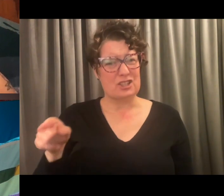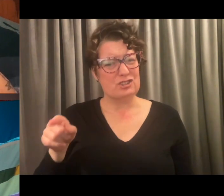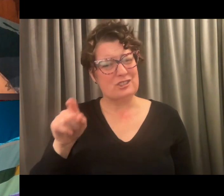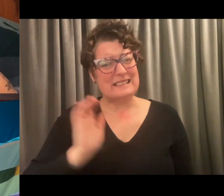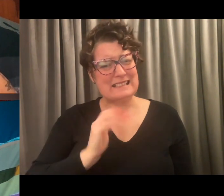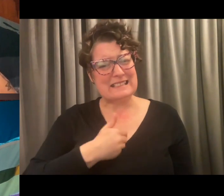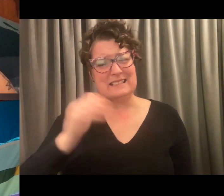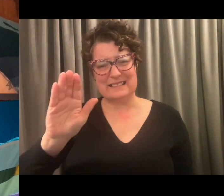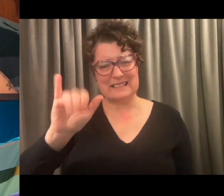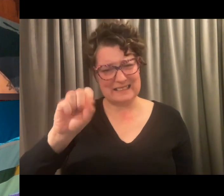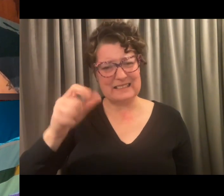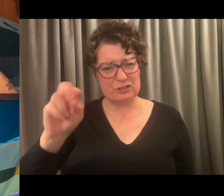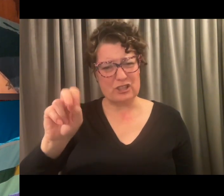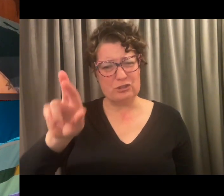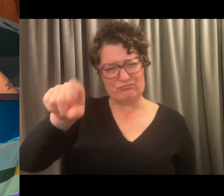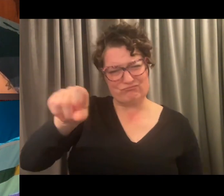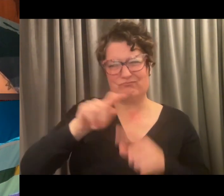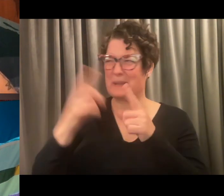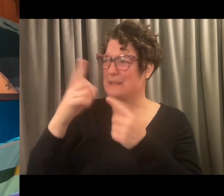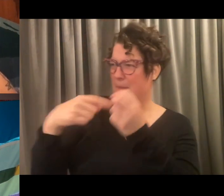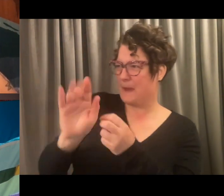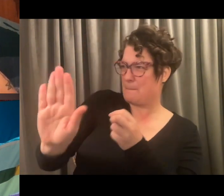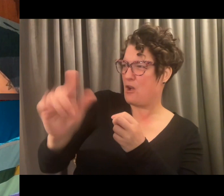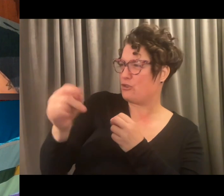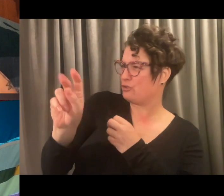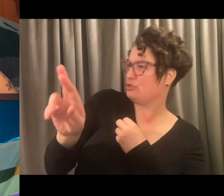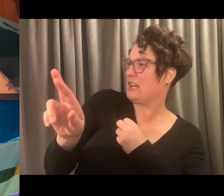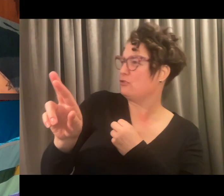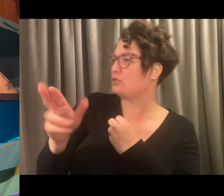is performative, complicated, and really spoke to me as a young person.